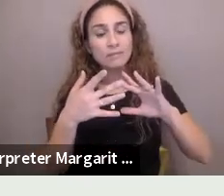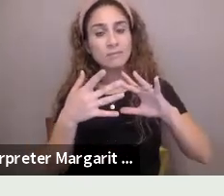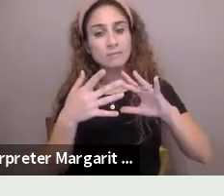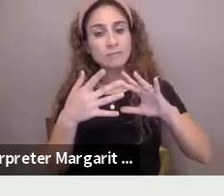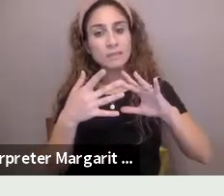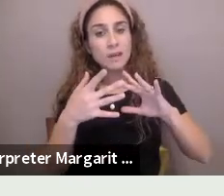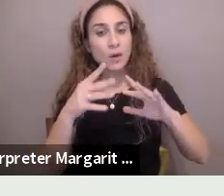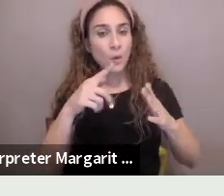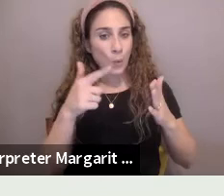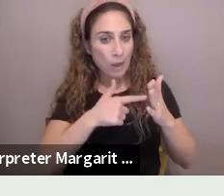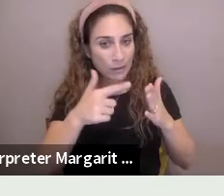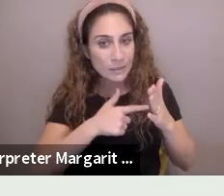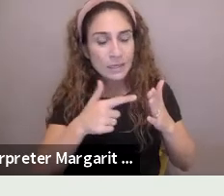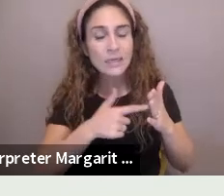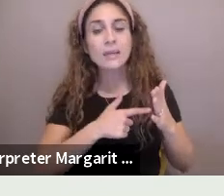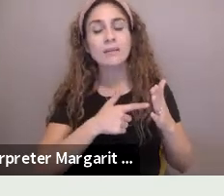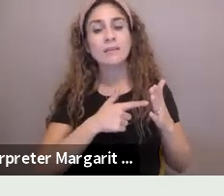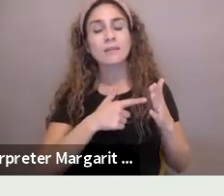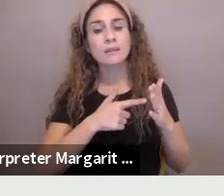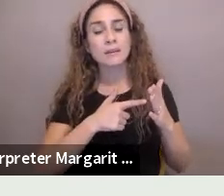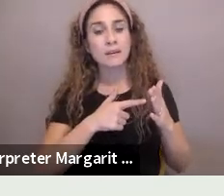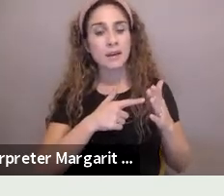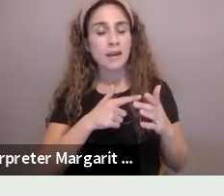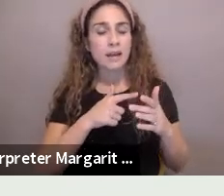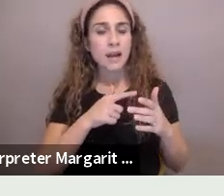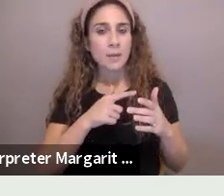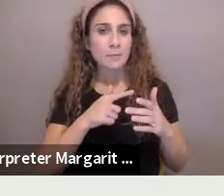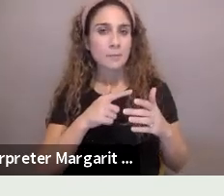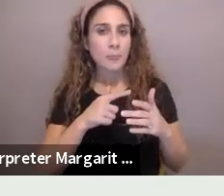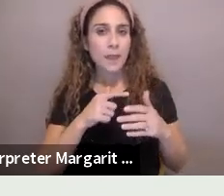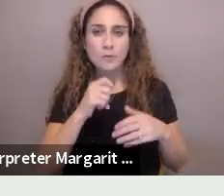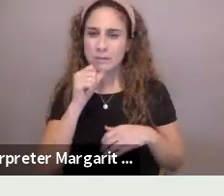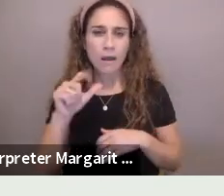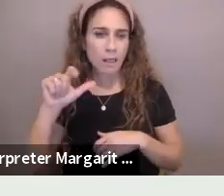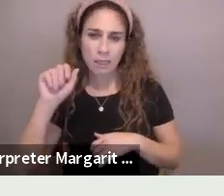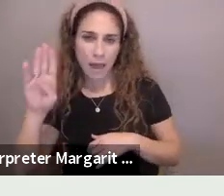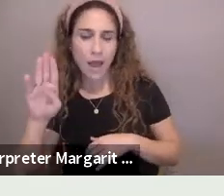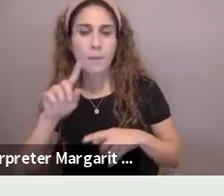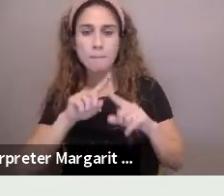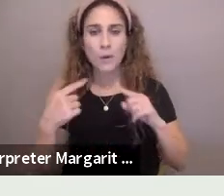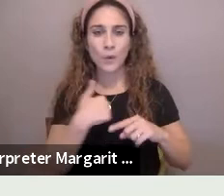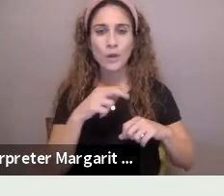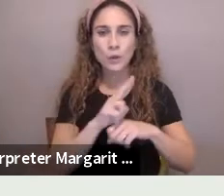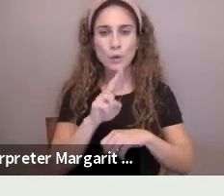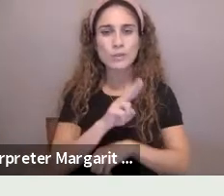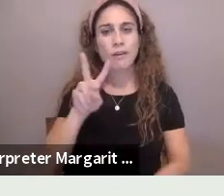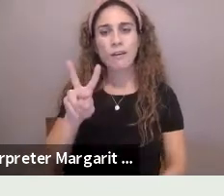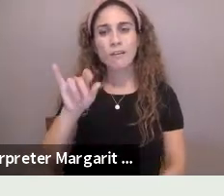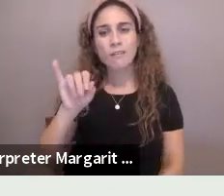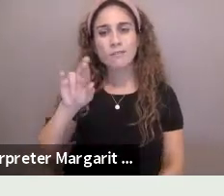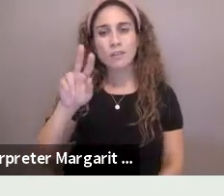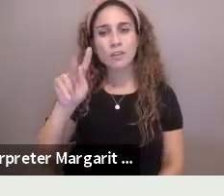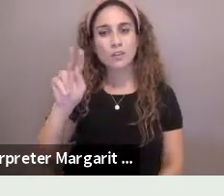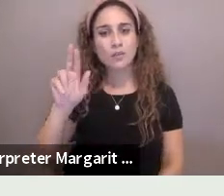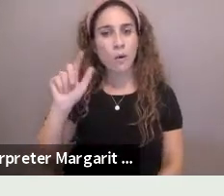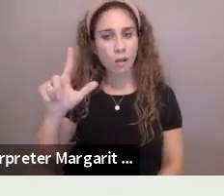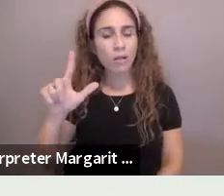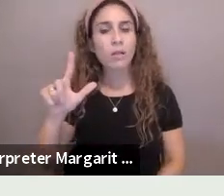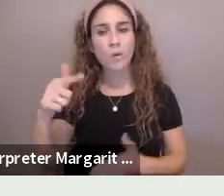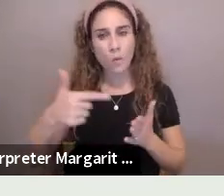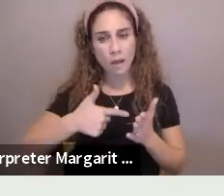Brian Boomer: Converted into some classrooms. So it's certainly not a welding lab we used a virtual welder at that facility and let students come in and go out, kind of like